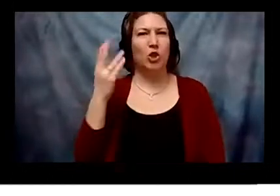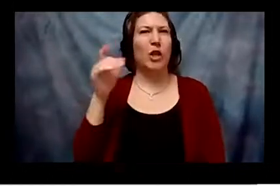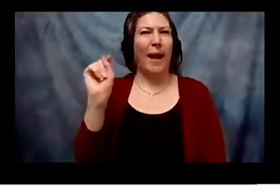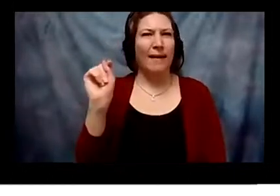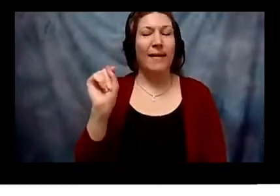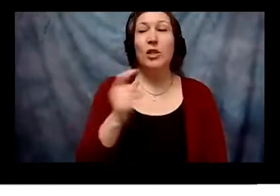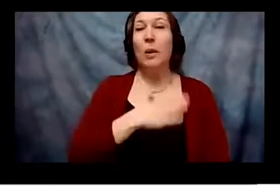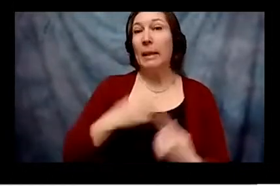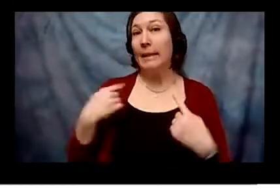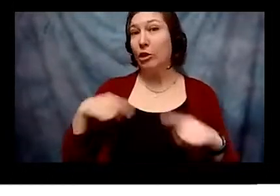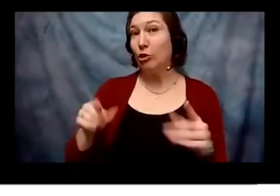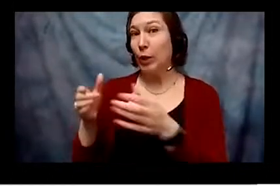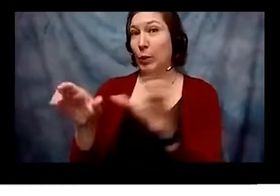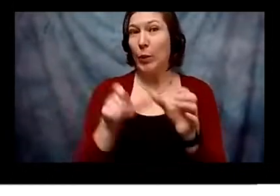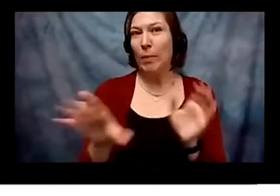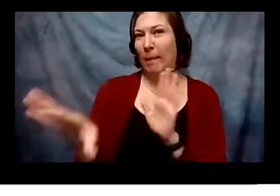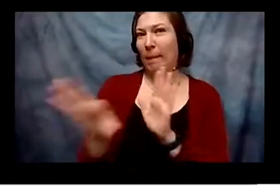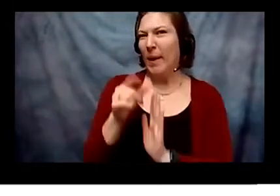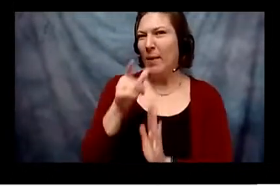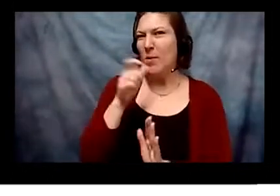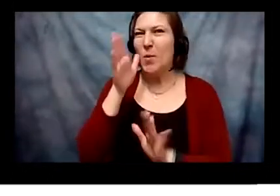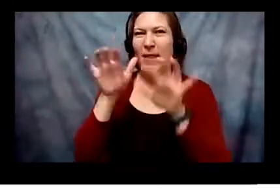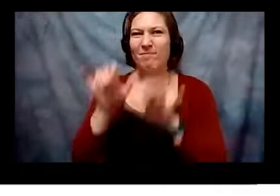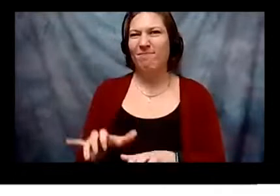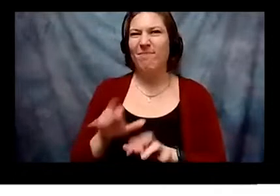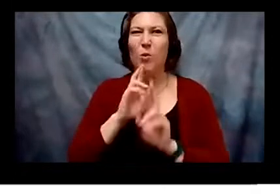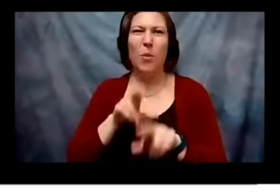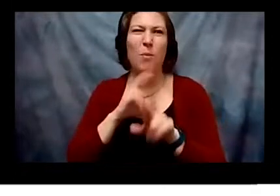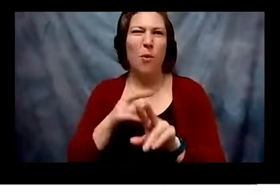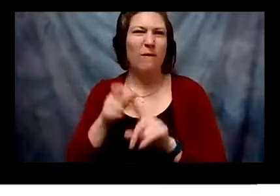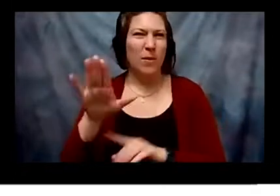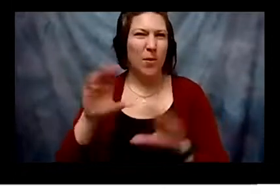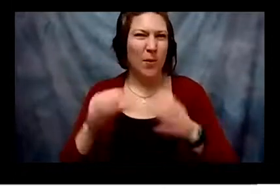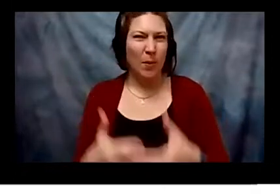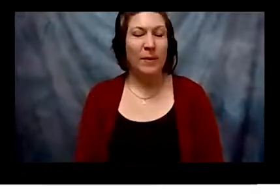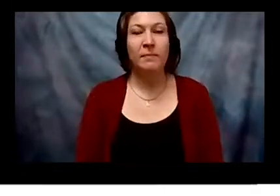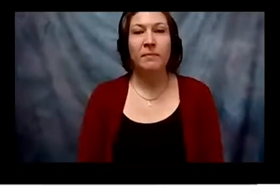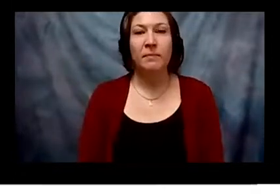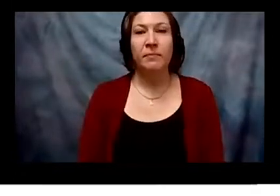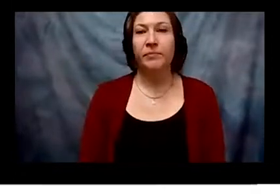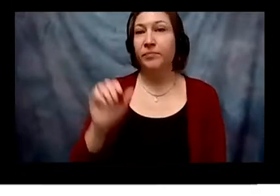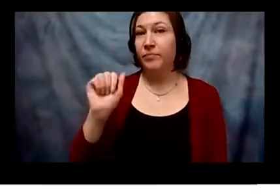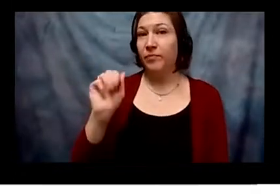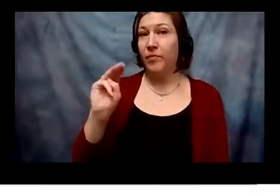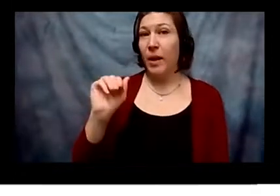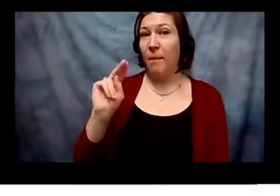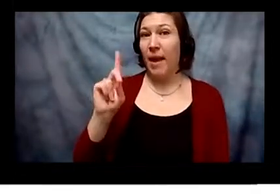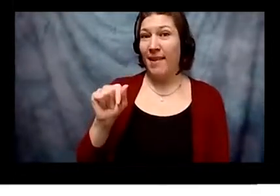reporter before returning. Amanda, we're now ready for our breakout groups.